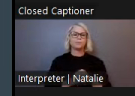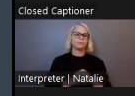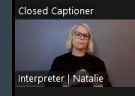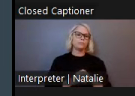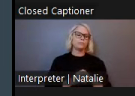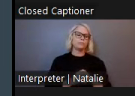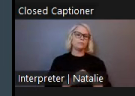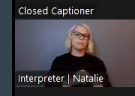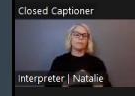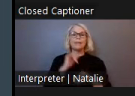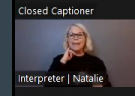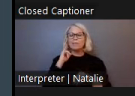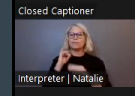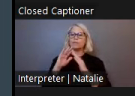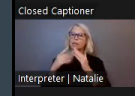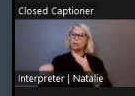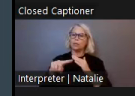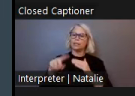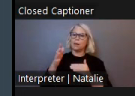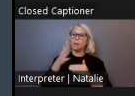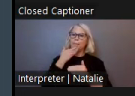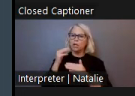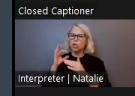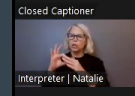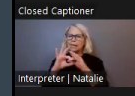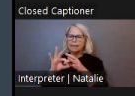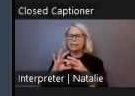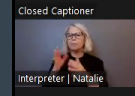If communities are better connected, they are better able to cope with disasters.